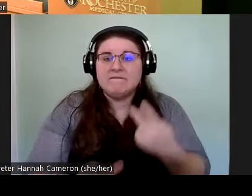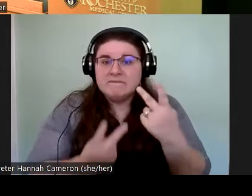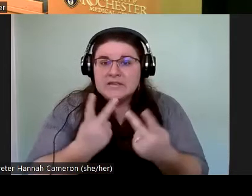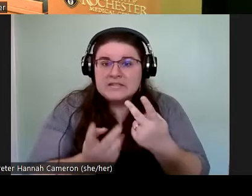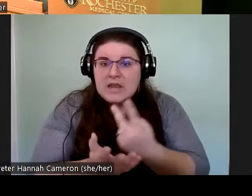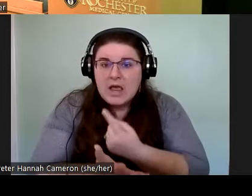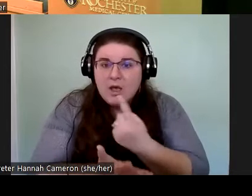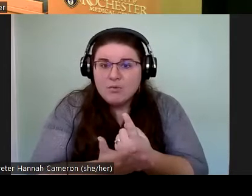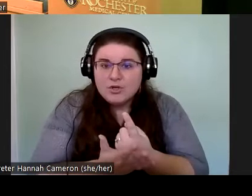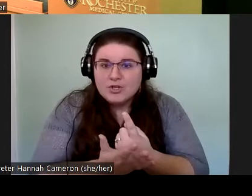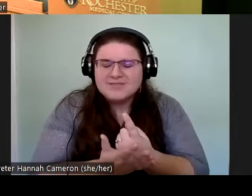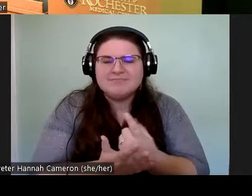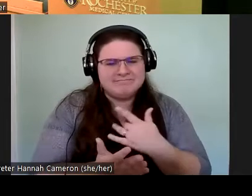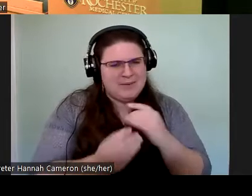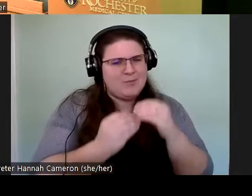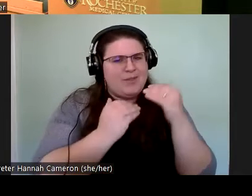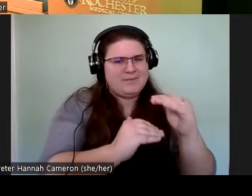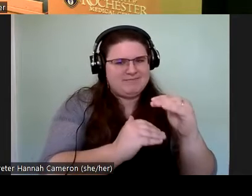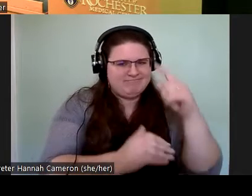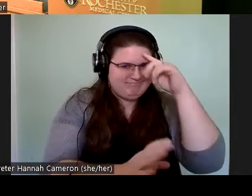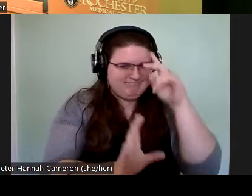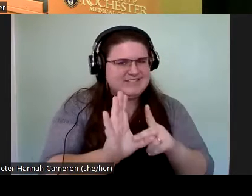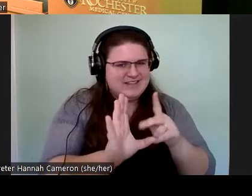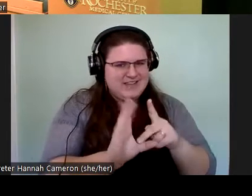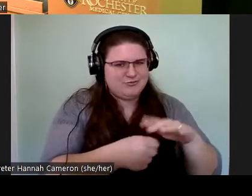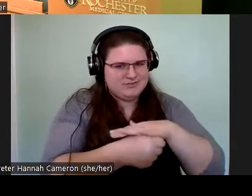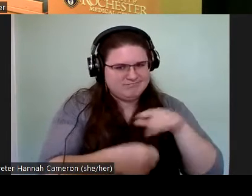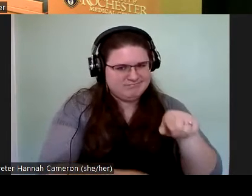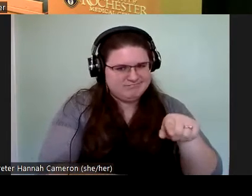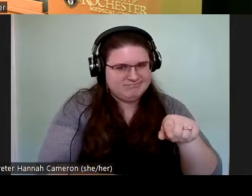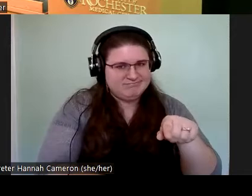often they're more restricted and I remember in the early 2000s they didn't actually let parents